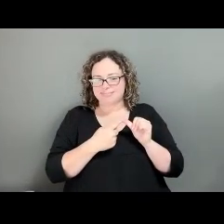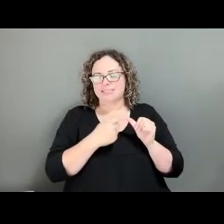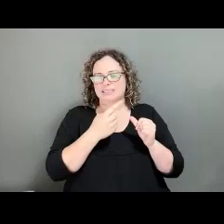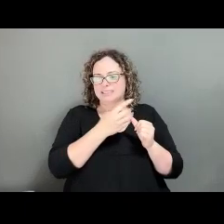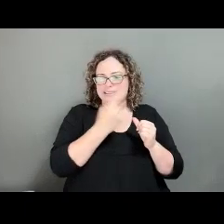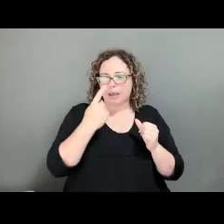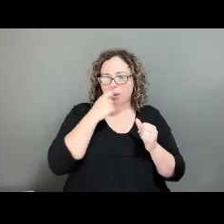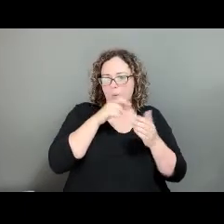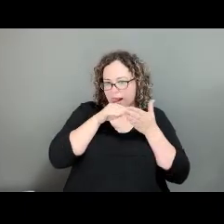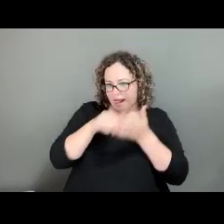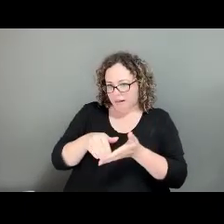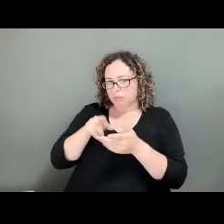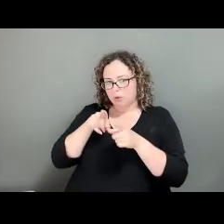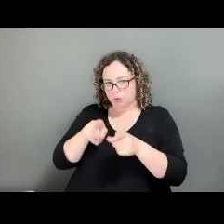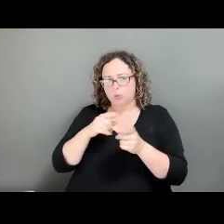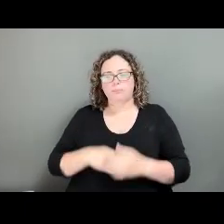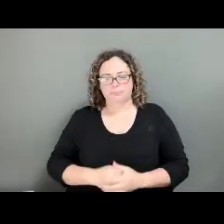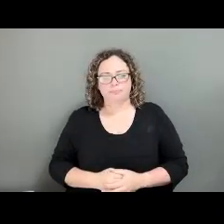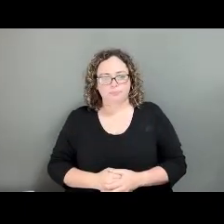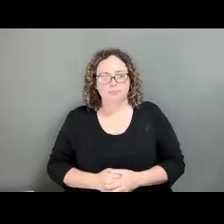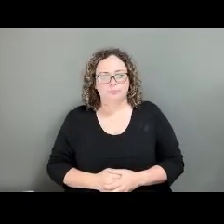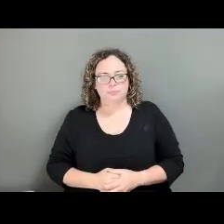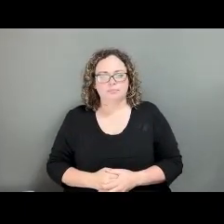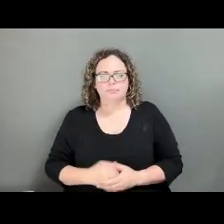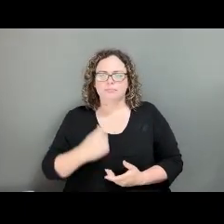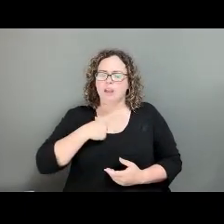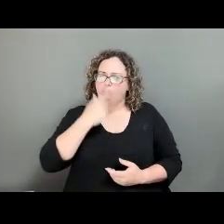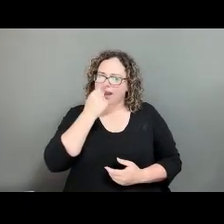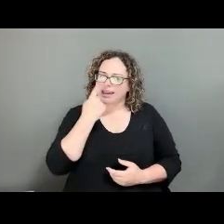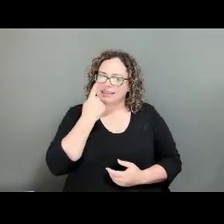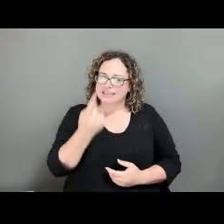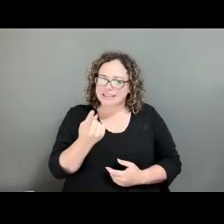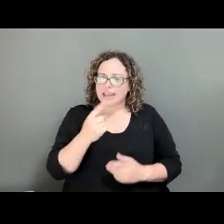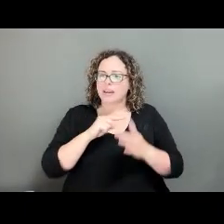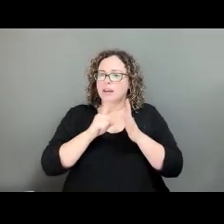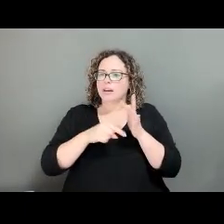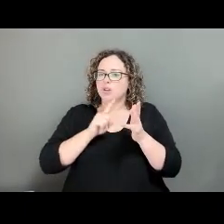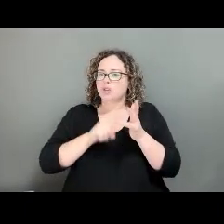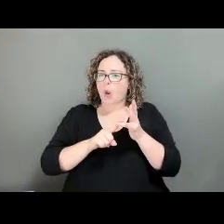I can see that Joh has her hand up. Yes.